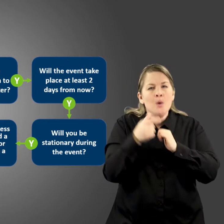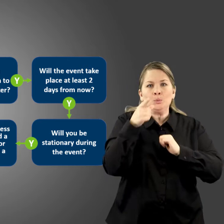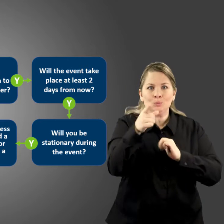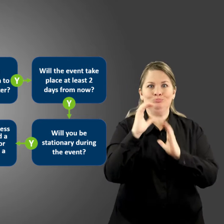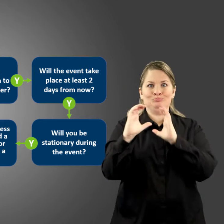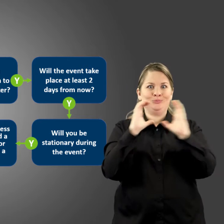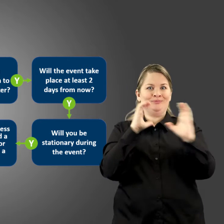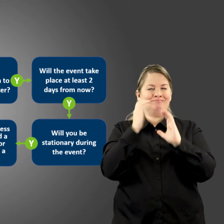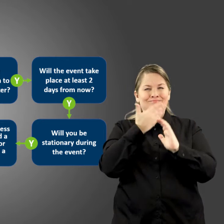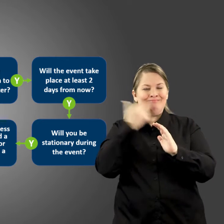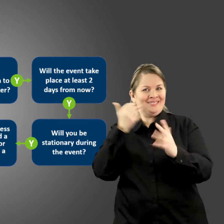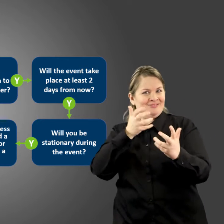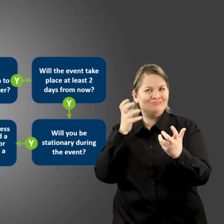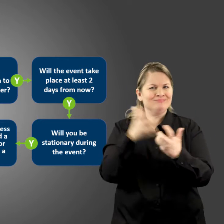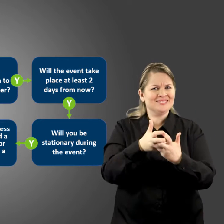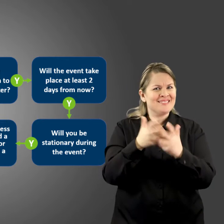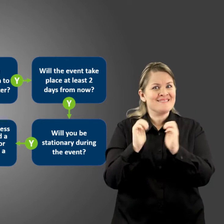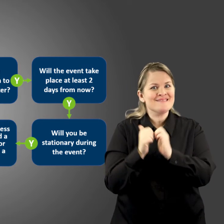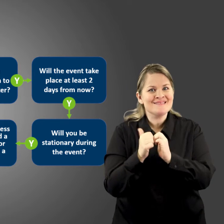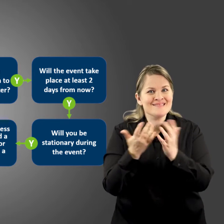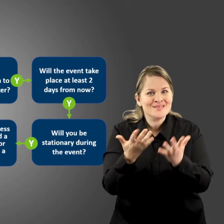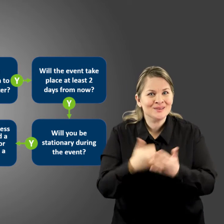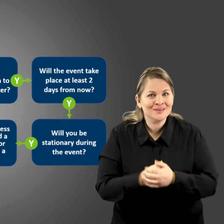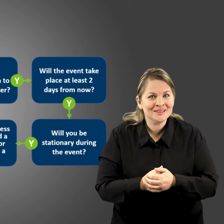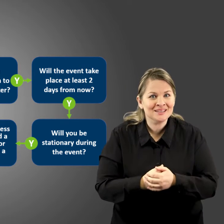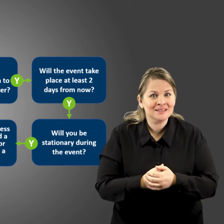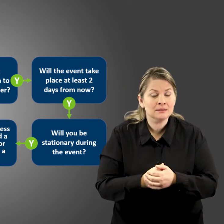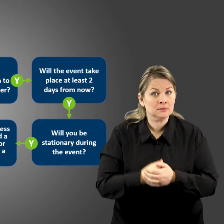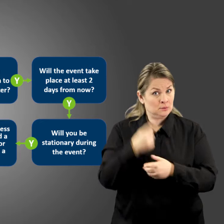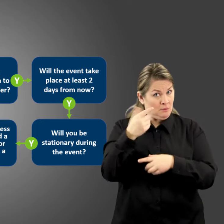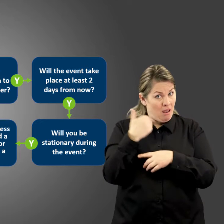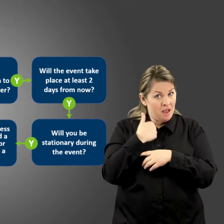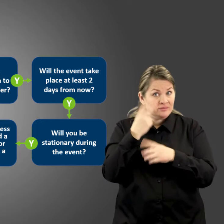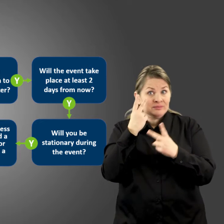how do YOU communicate best,